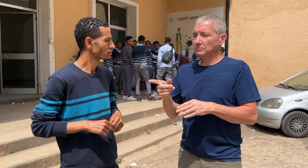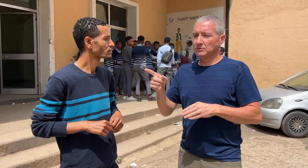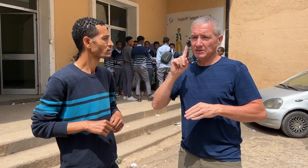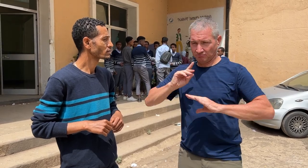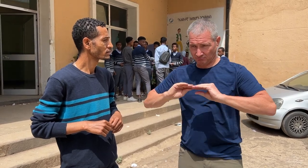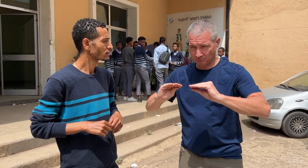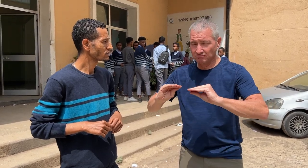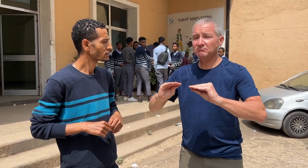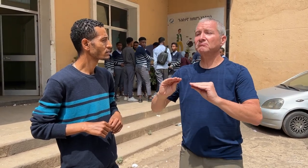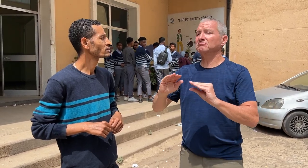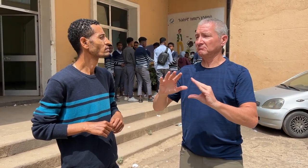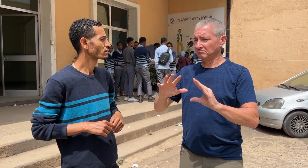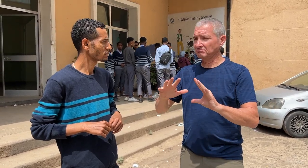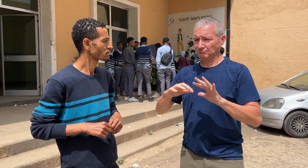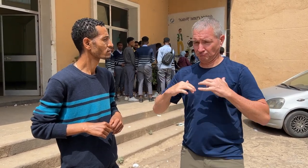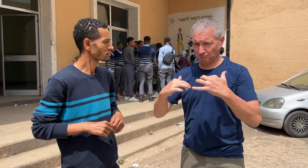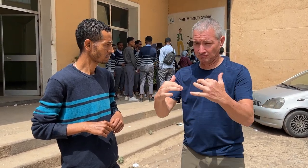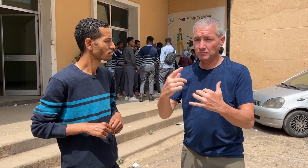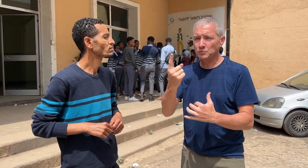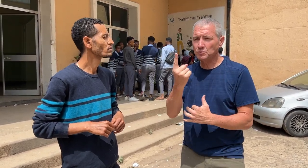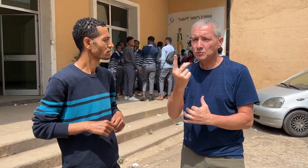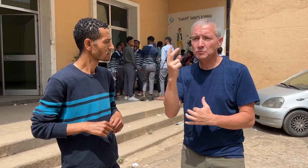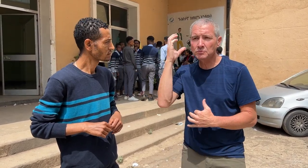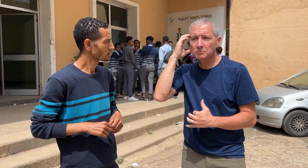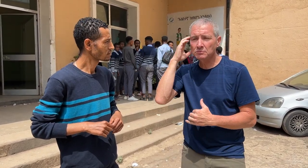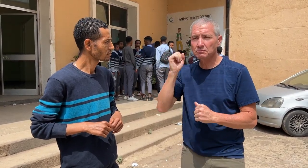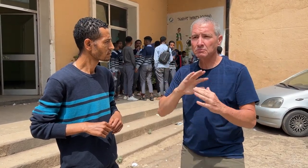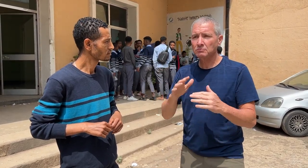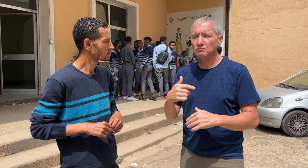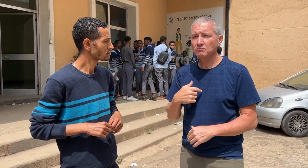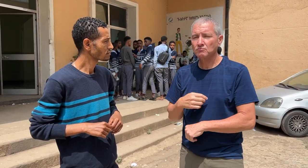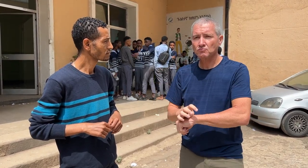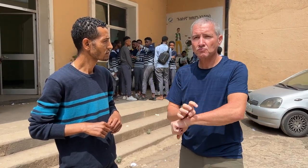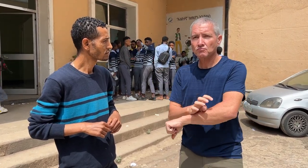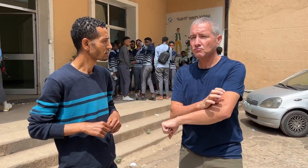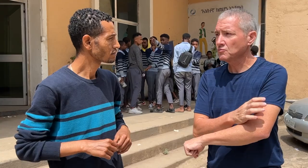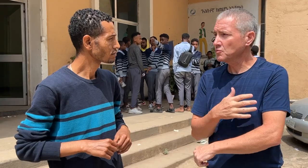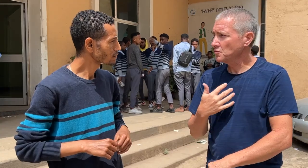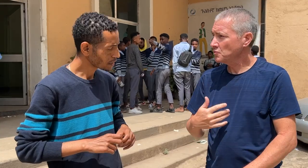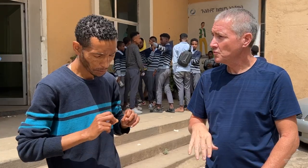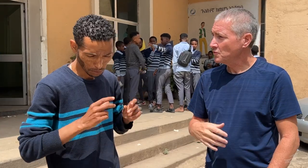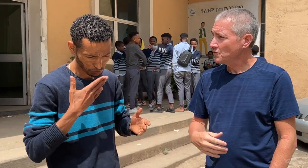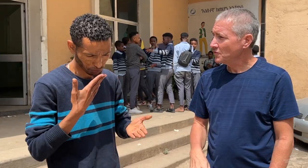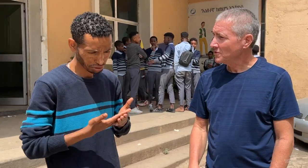Deaf teachers teach Deaf students, and even the few hearing students sign. That’s awesome.